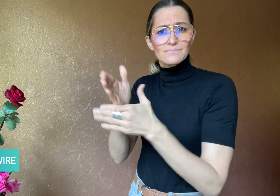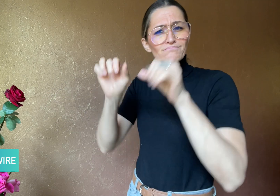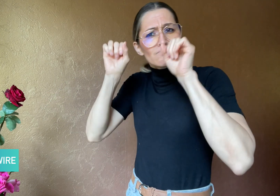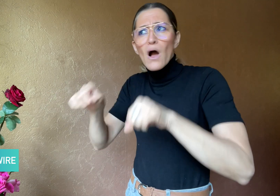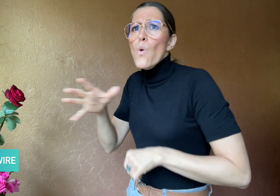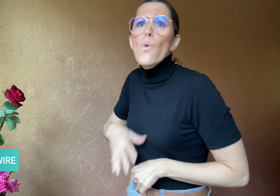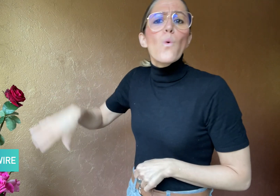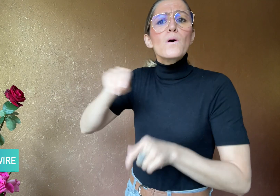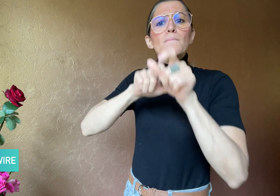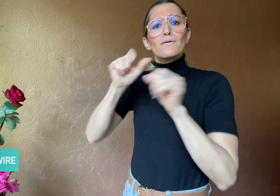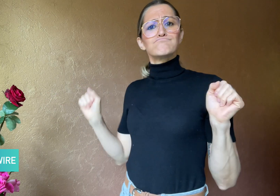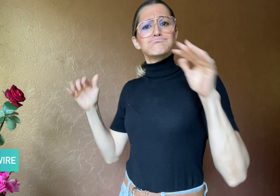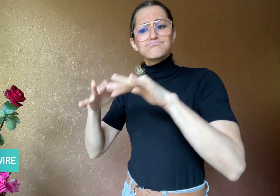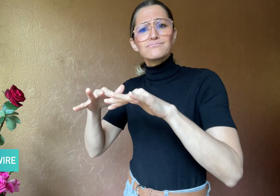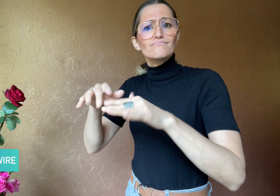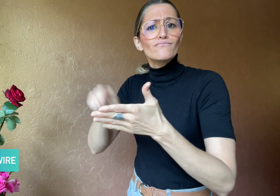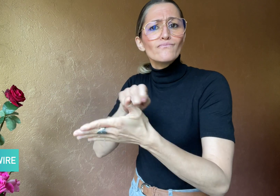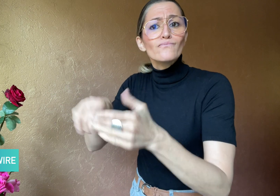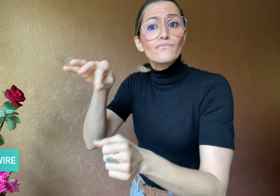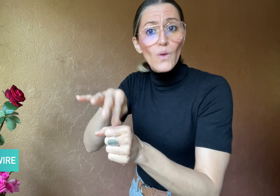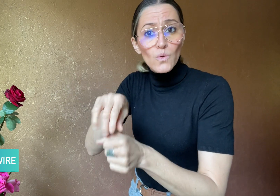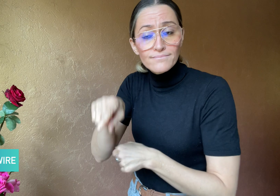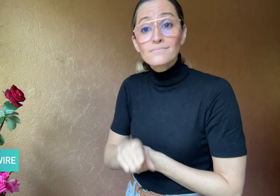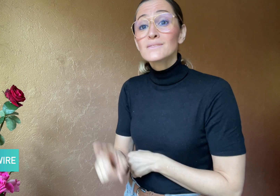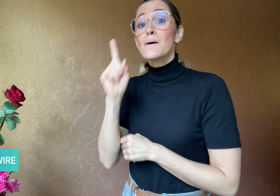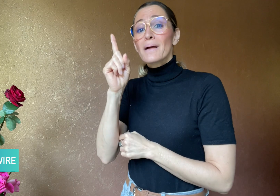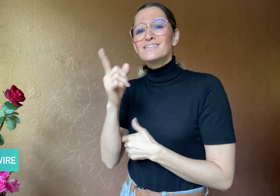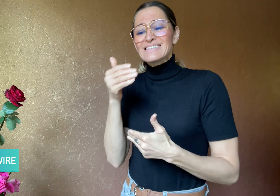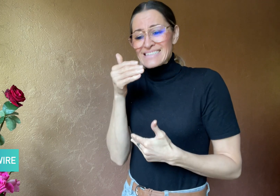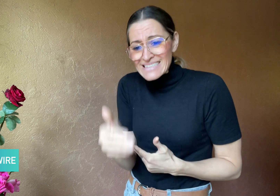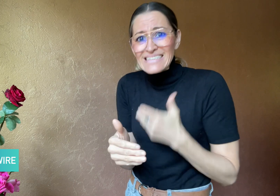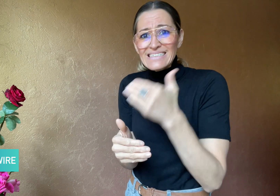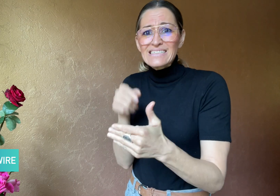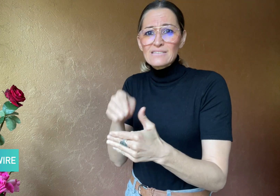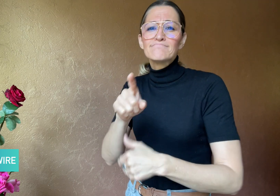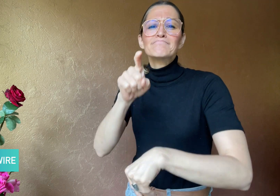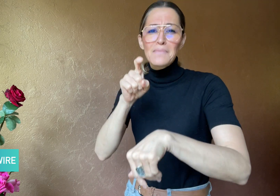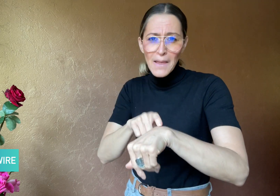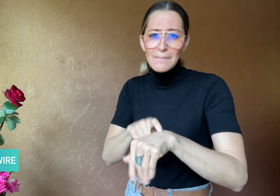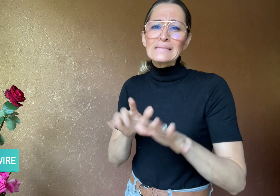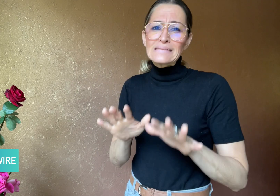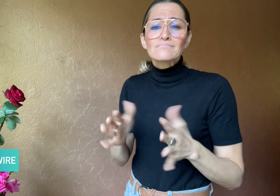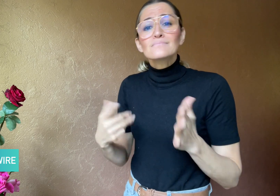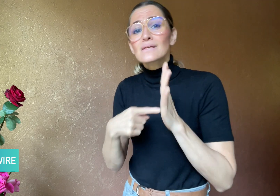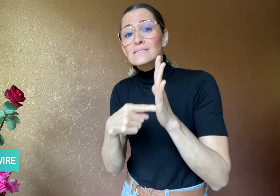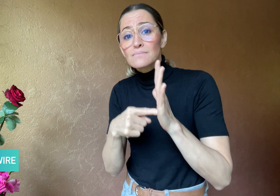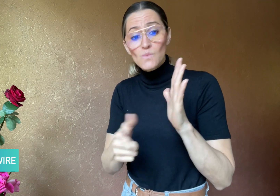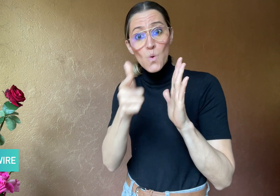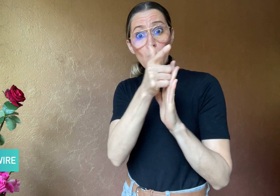are accessible to all voters. While some steps will take time,